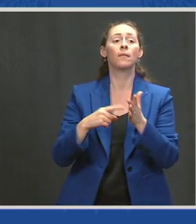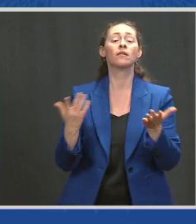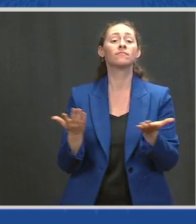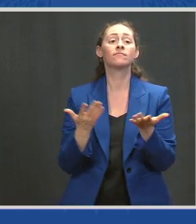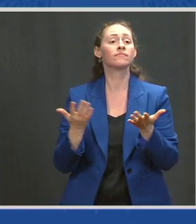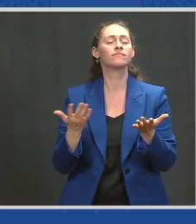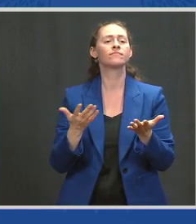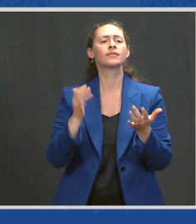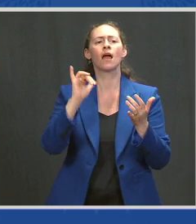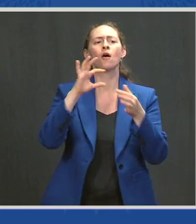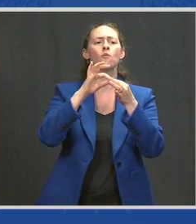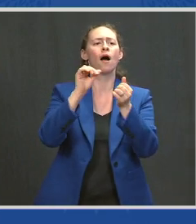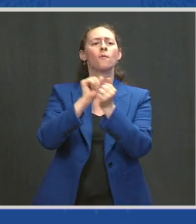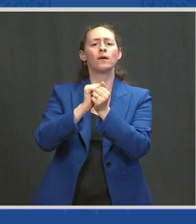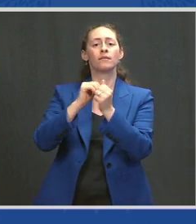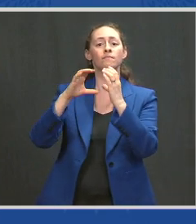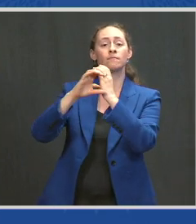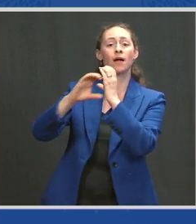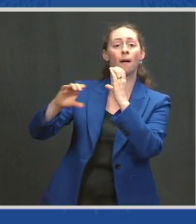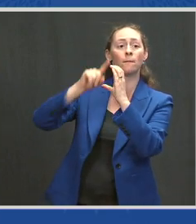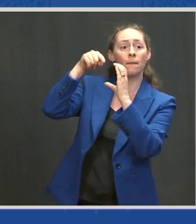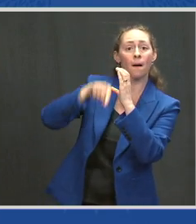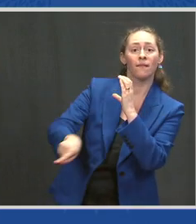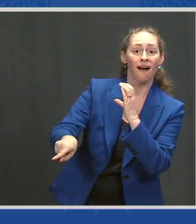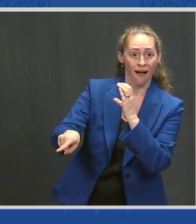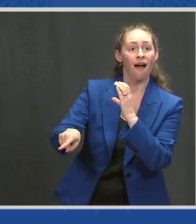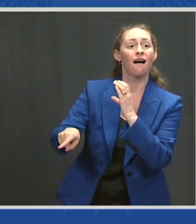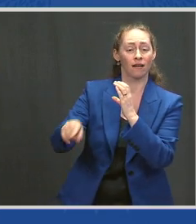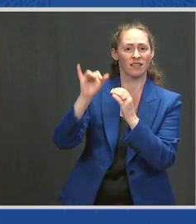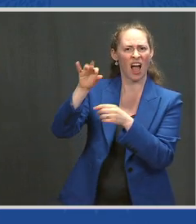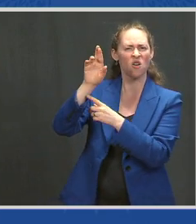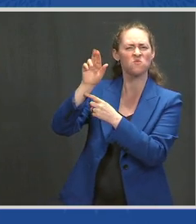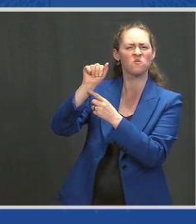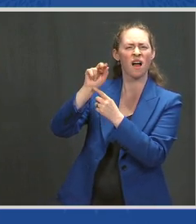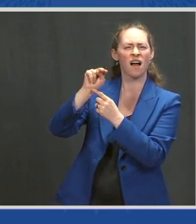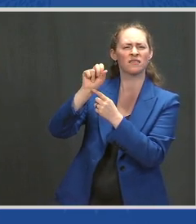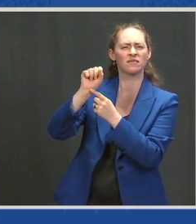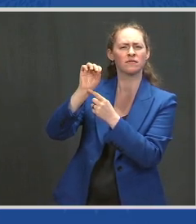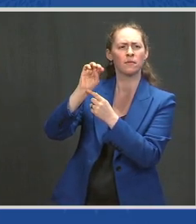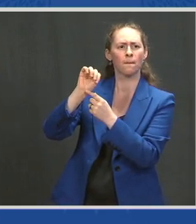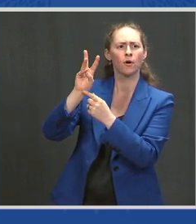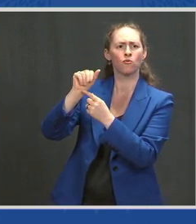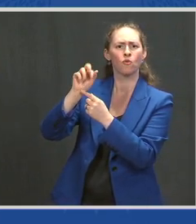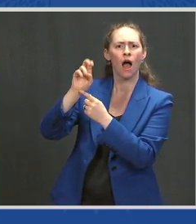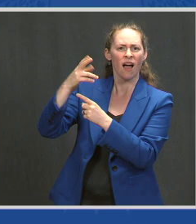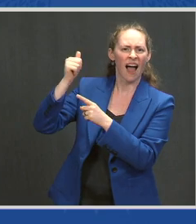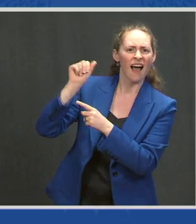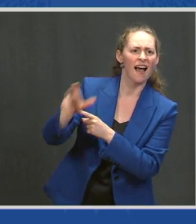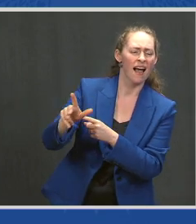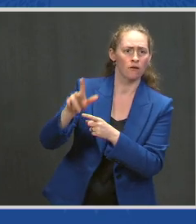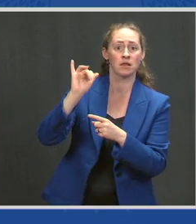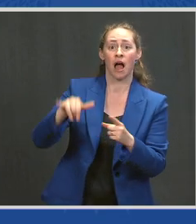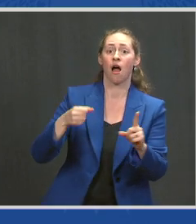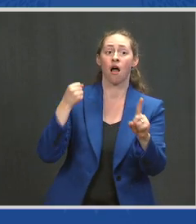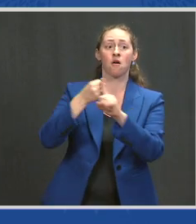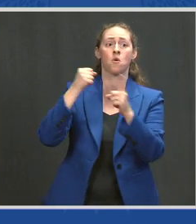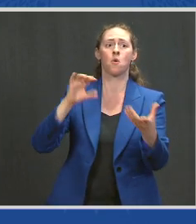that cyber hit for $5 million -- that ransomware hit in the United States, I looked at him and I said, "Well, how would you feel